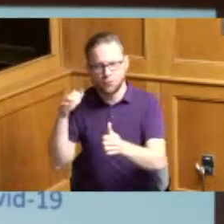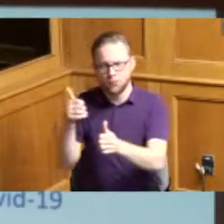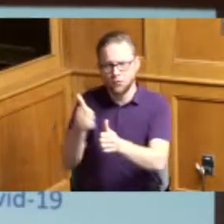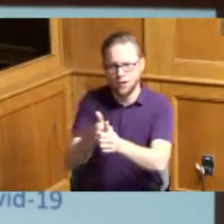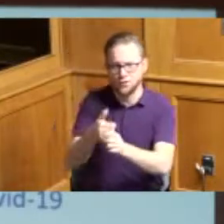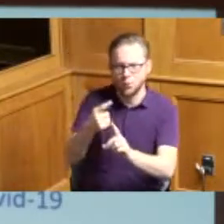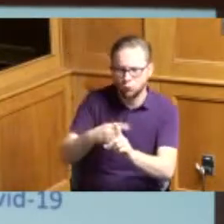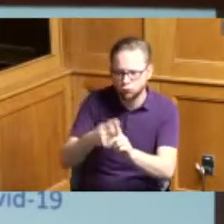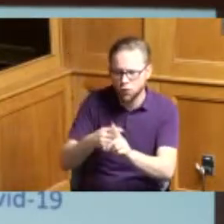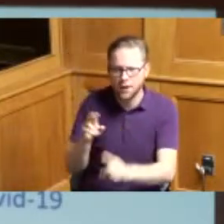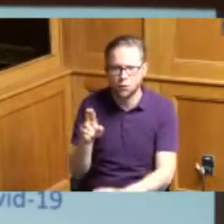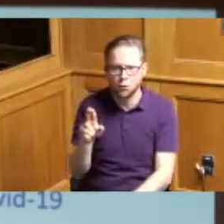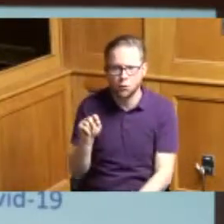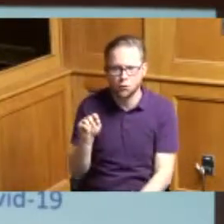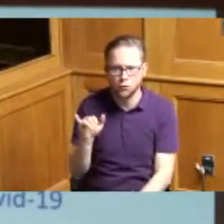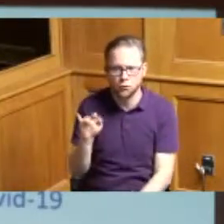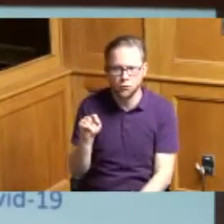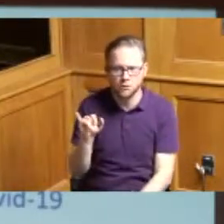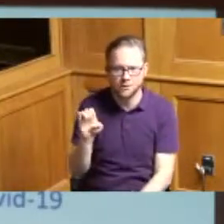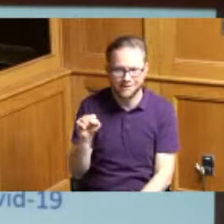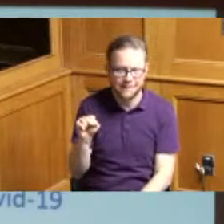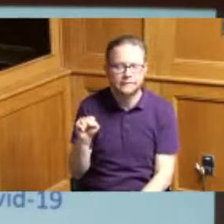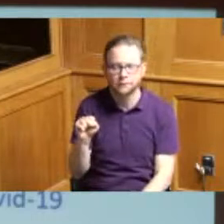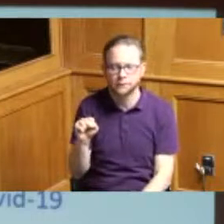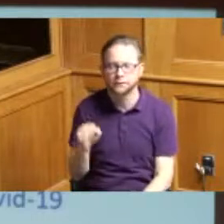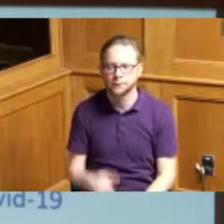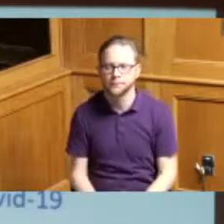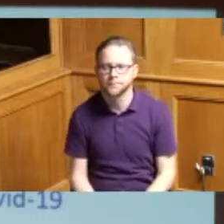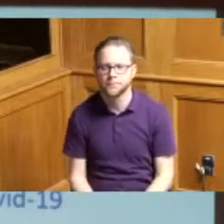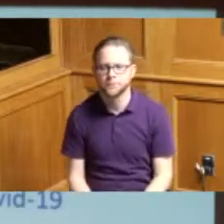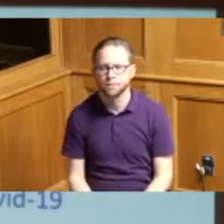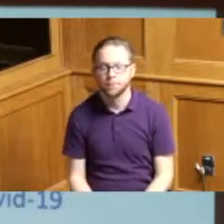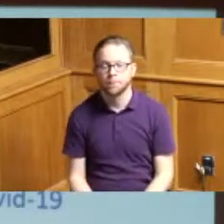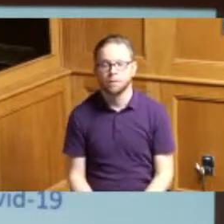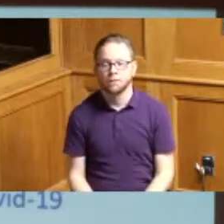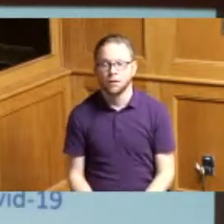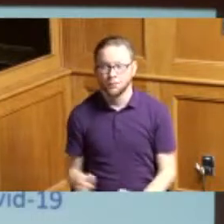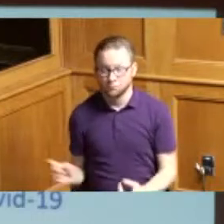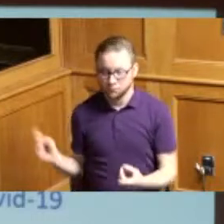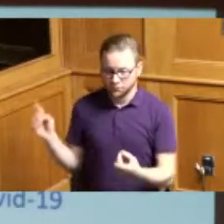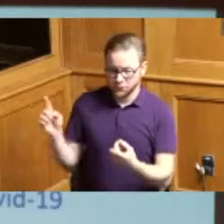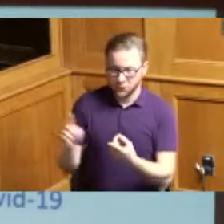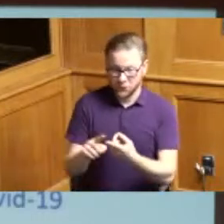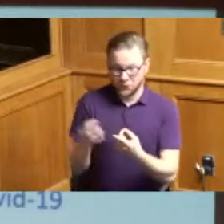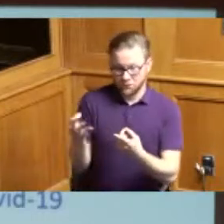that they have underway through Friday so this is the most updated information that I have